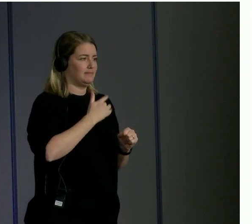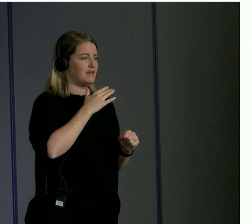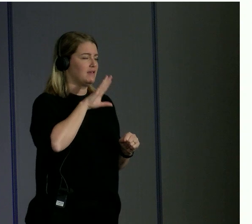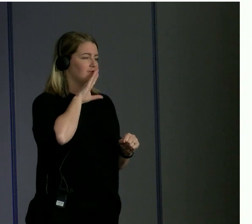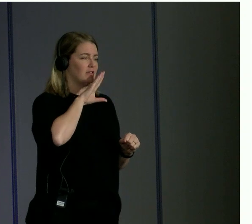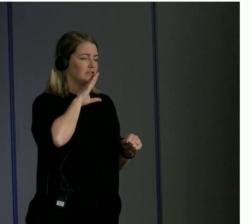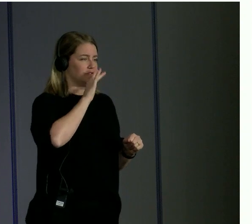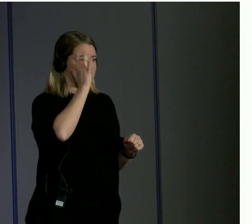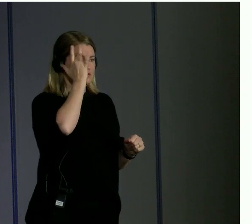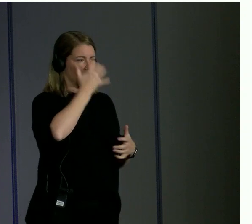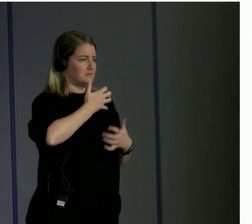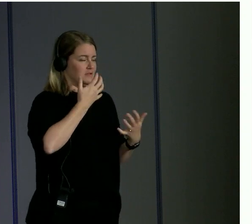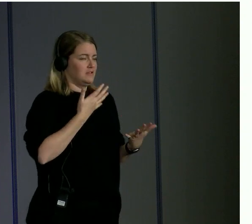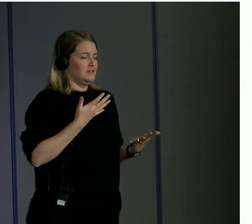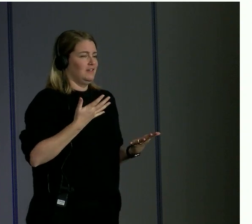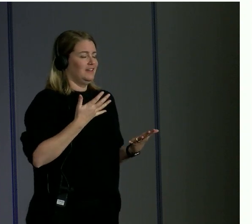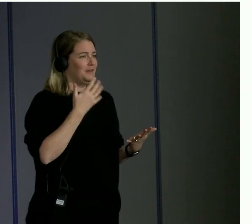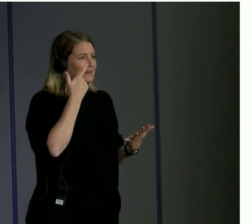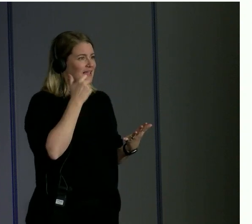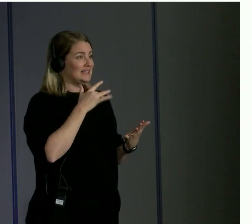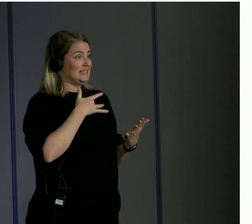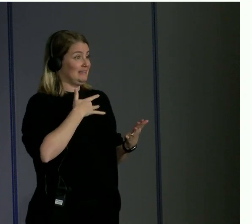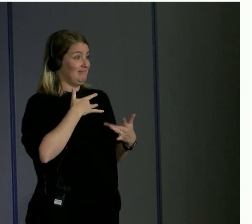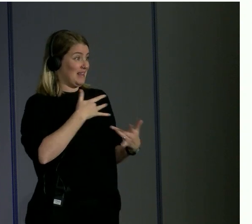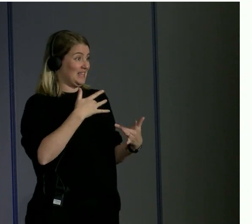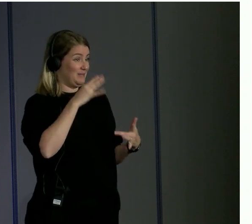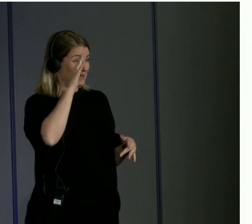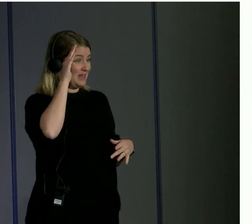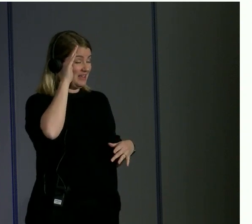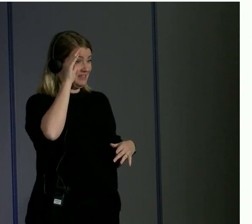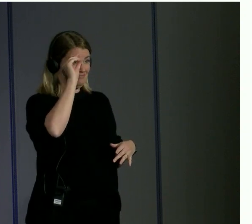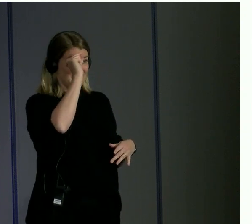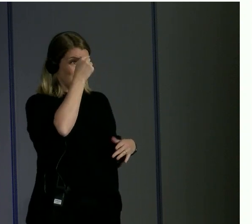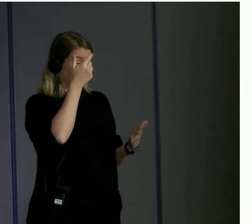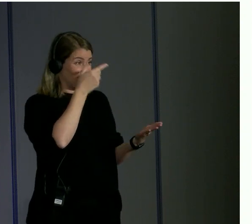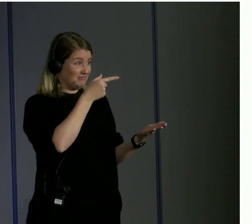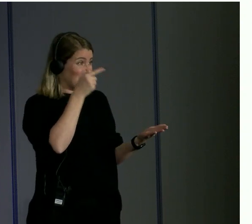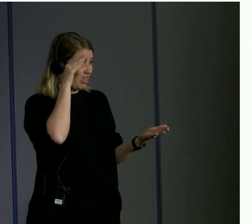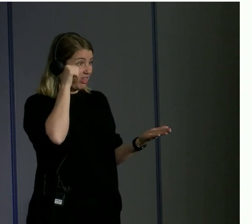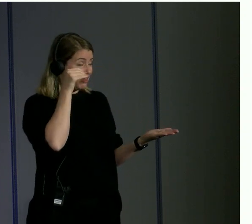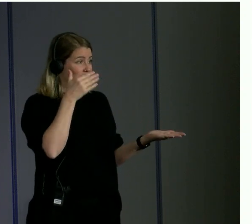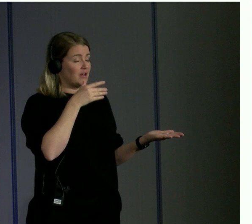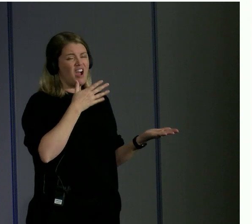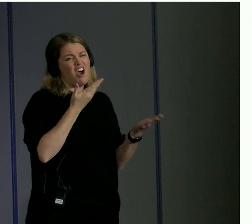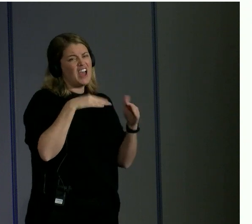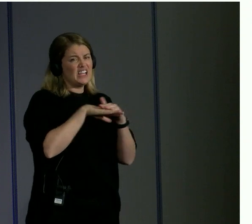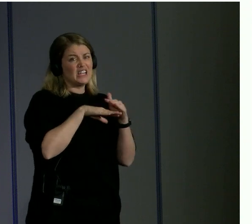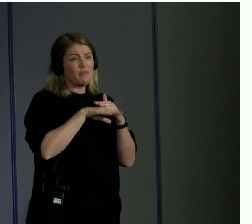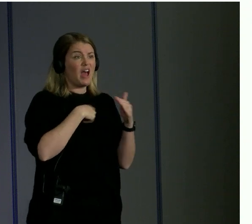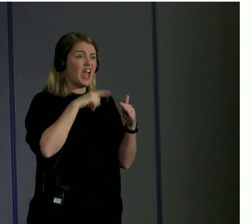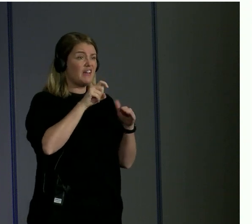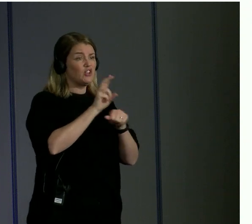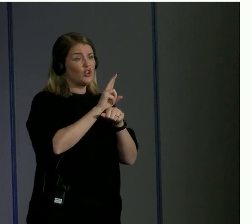Because it comes from the point of ignorance. If it's accessible, I have to use a basic color